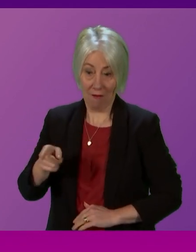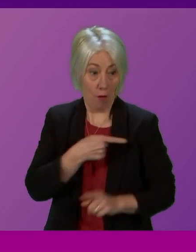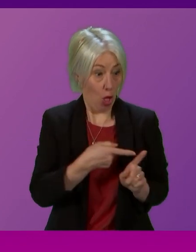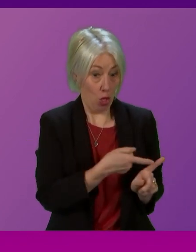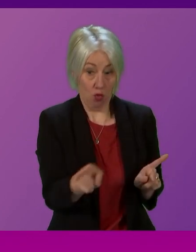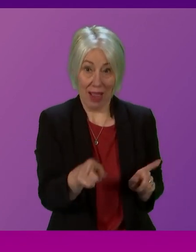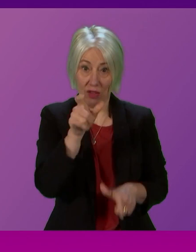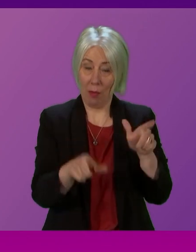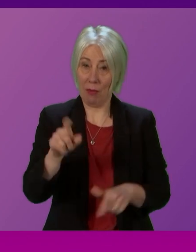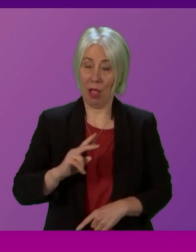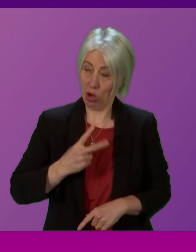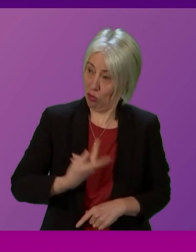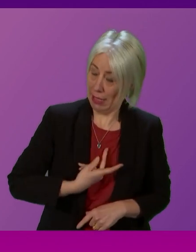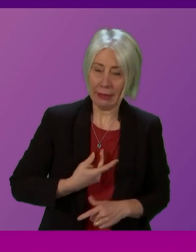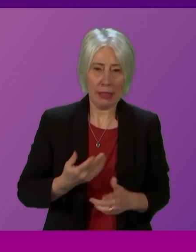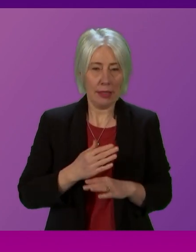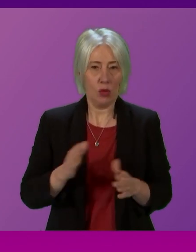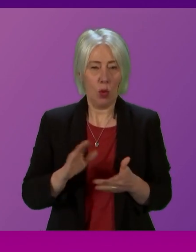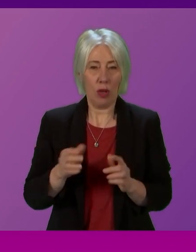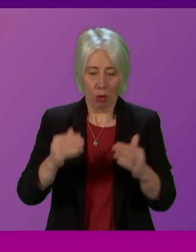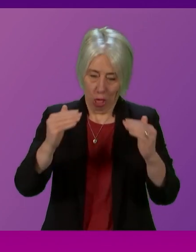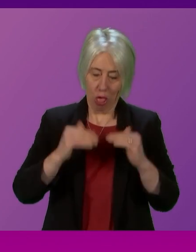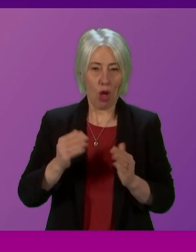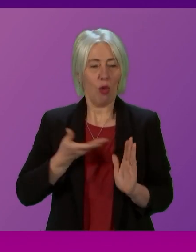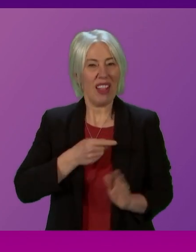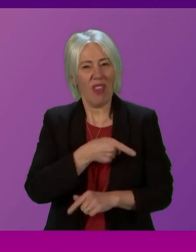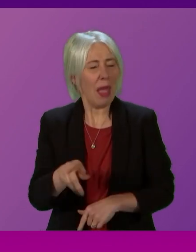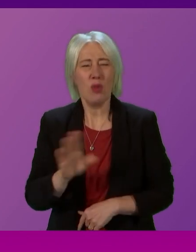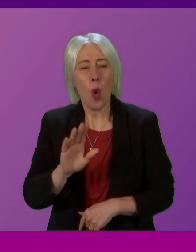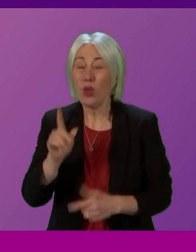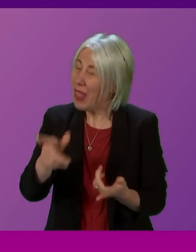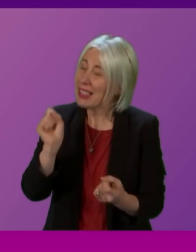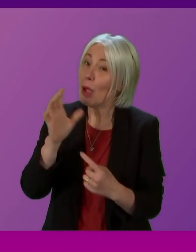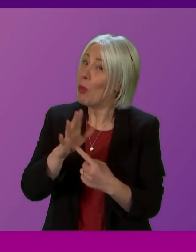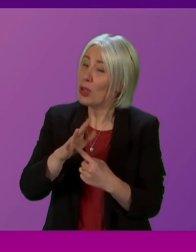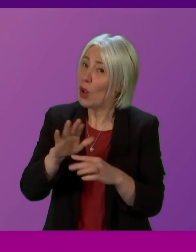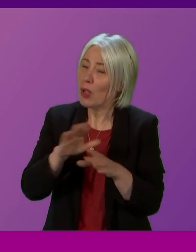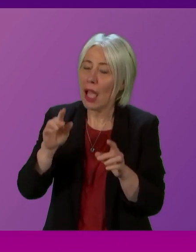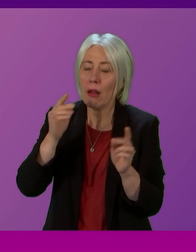of trans people in our country. That is an important principle of which we must not lose sight.